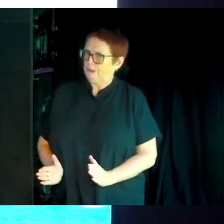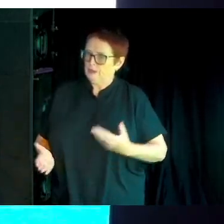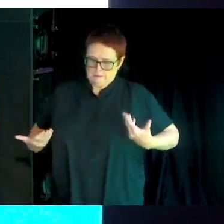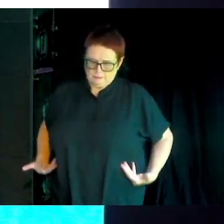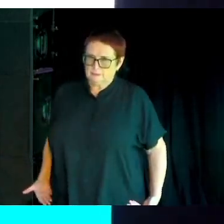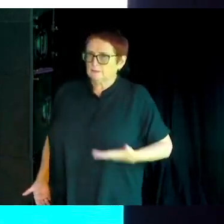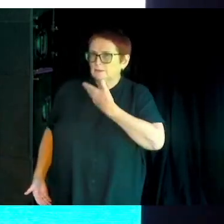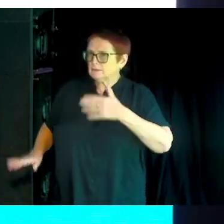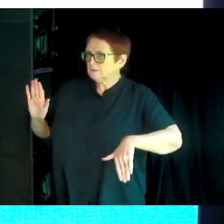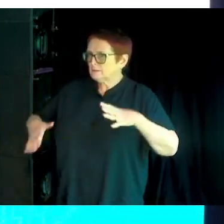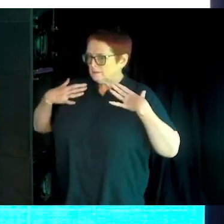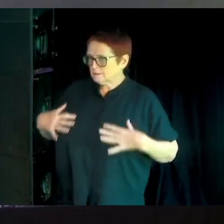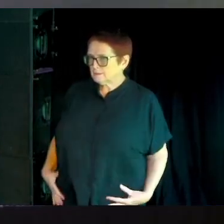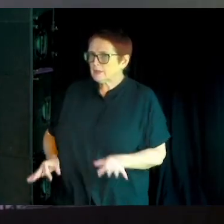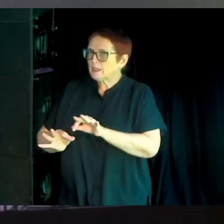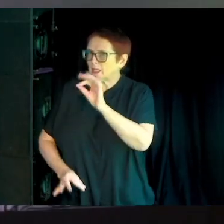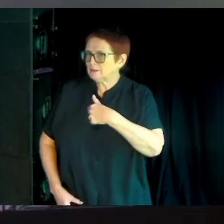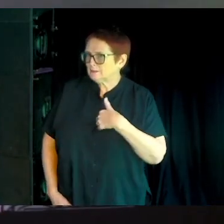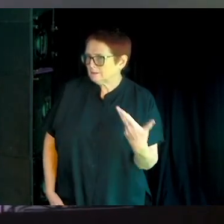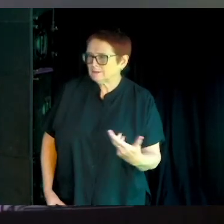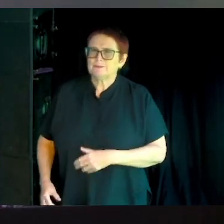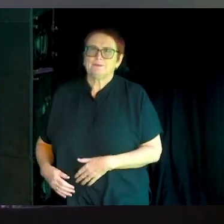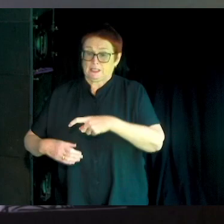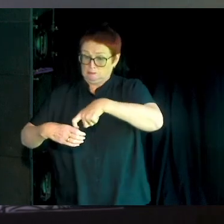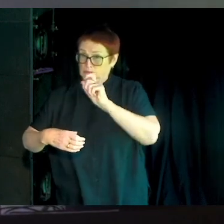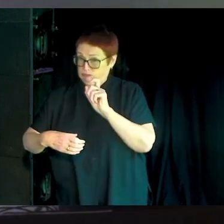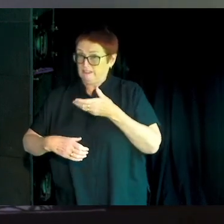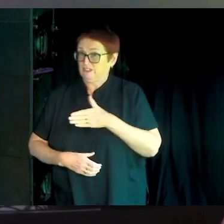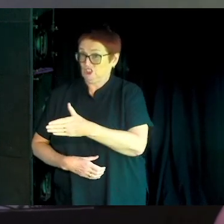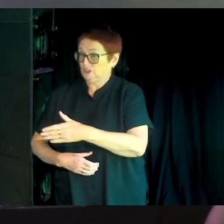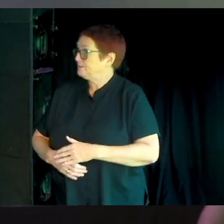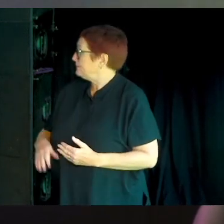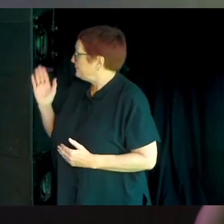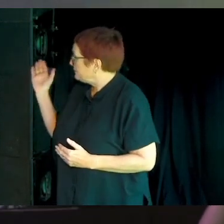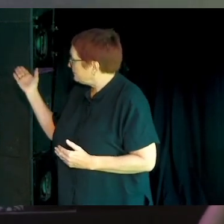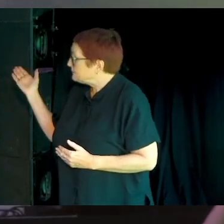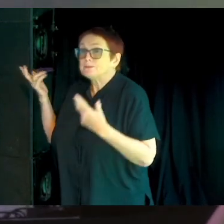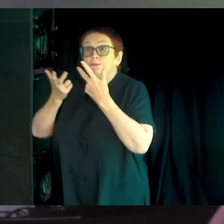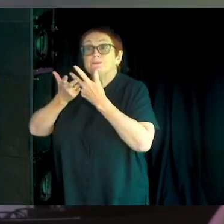so we have a can of tuna can all right can I show you something as well when I come here so